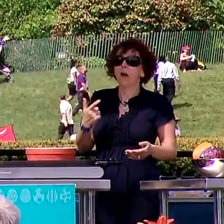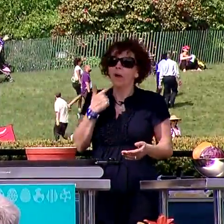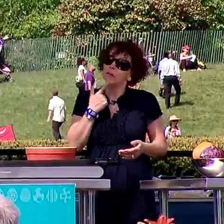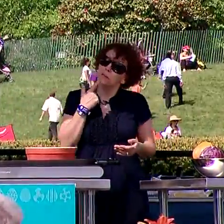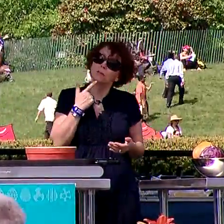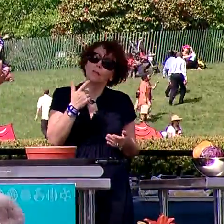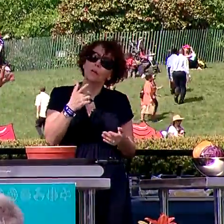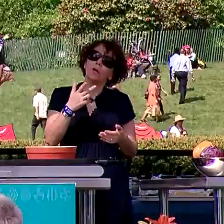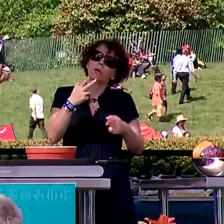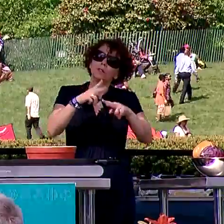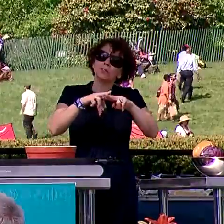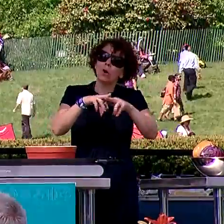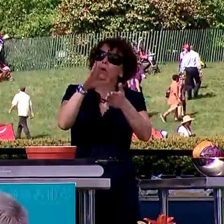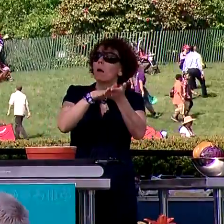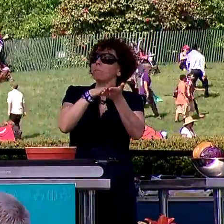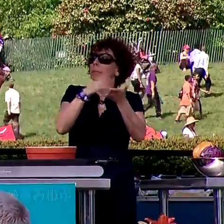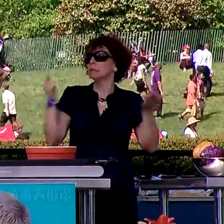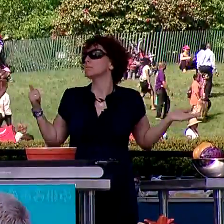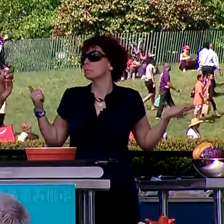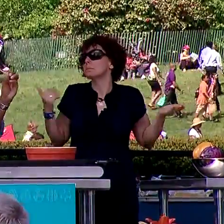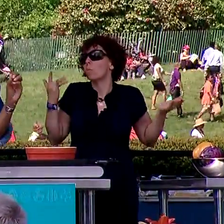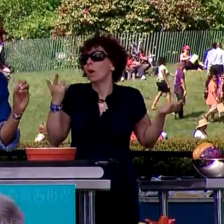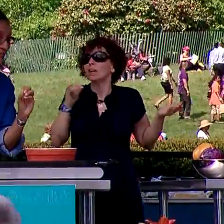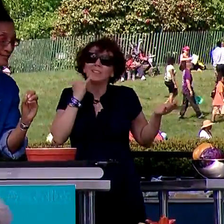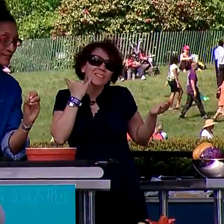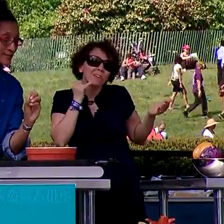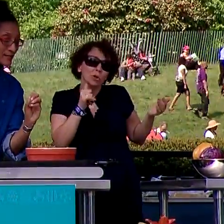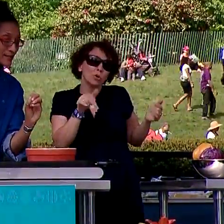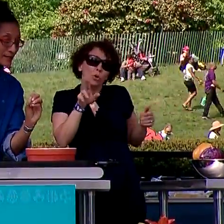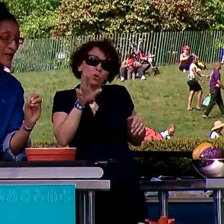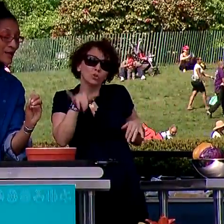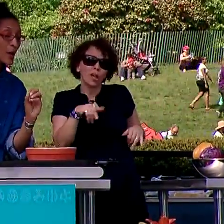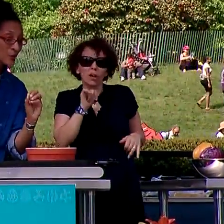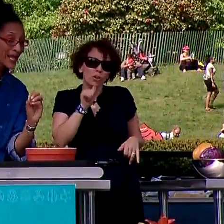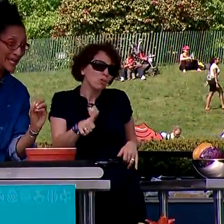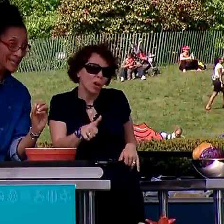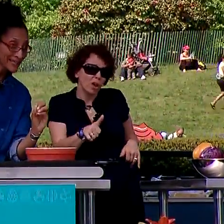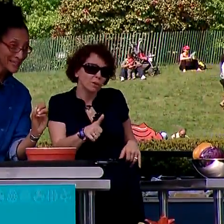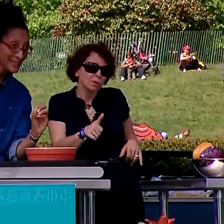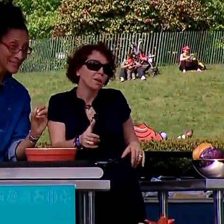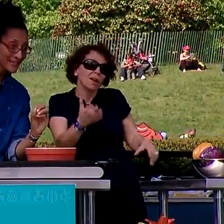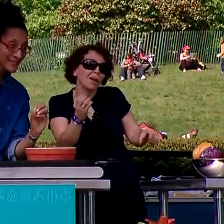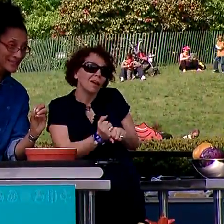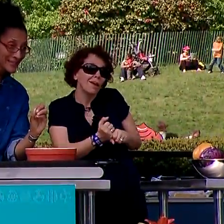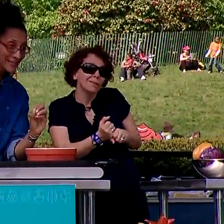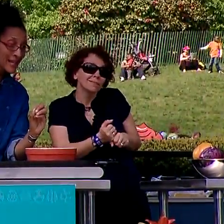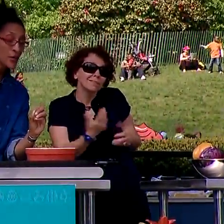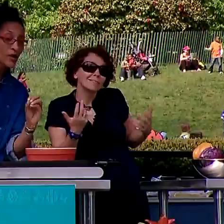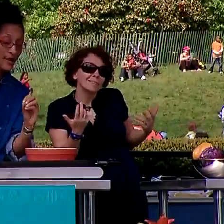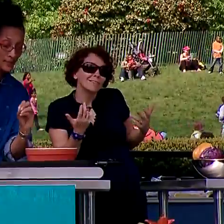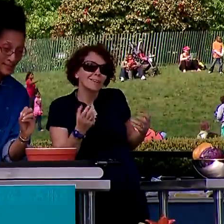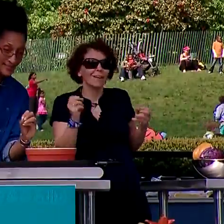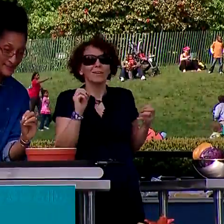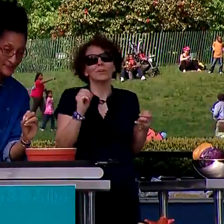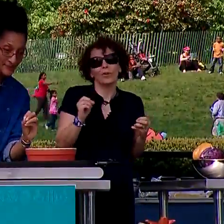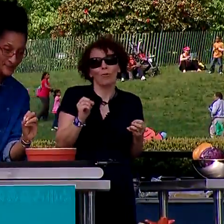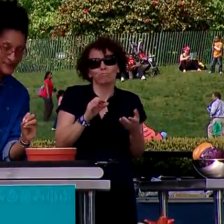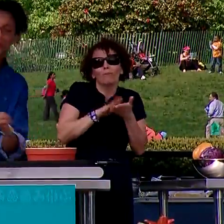because if you don't use it, you ain't goin' to get no compliments.